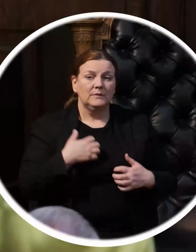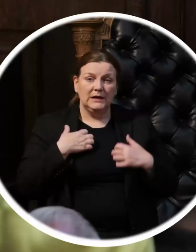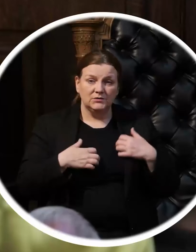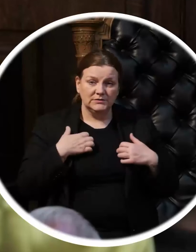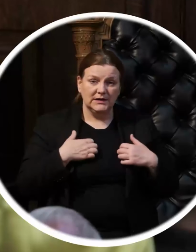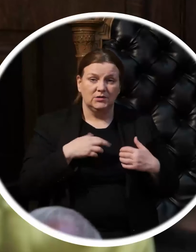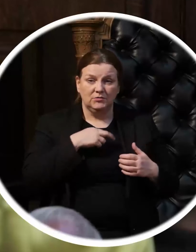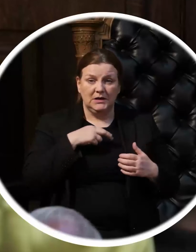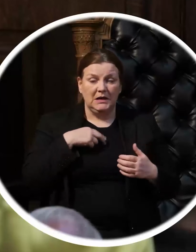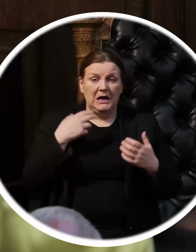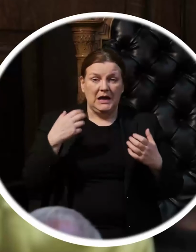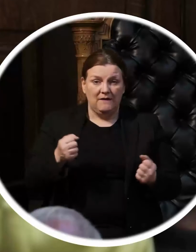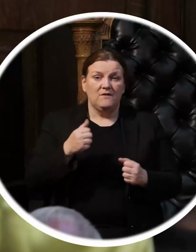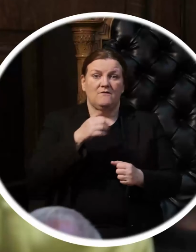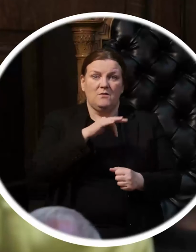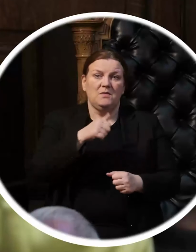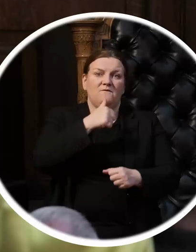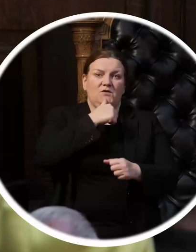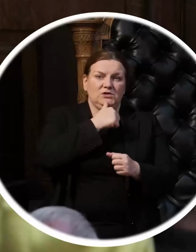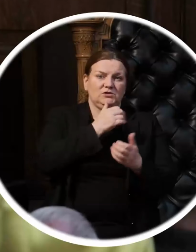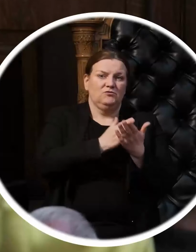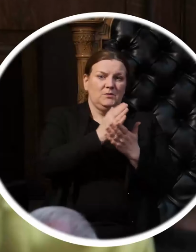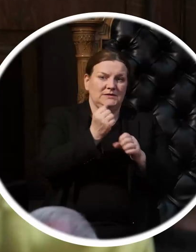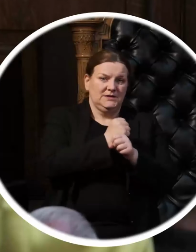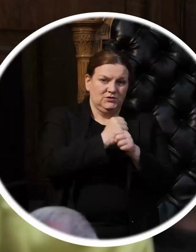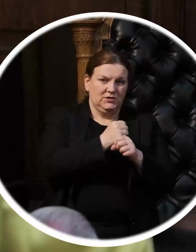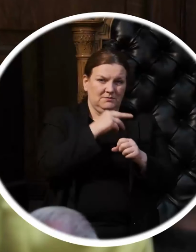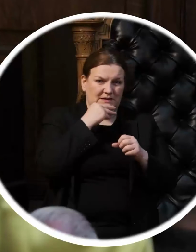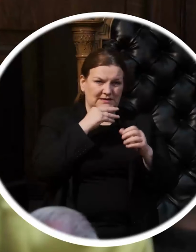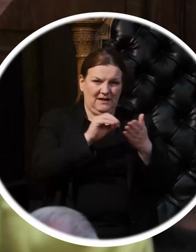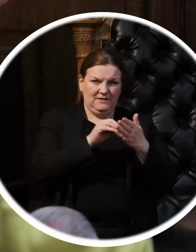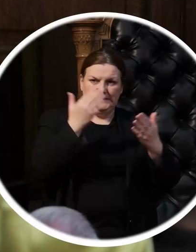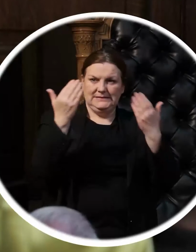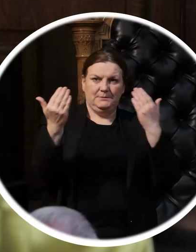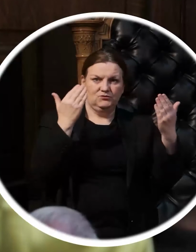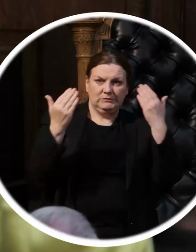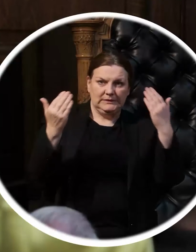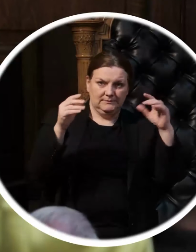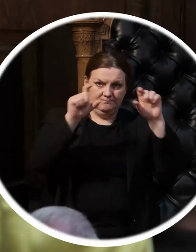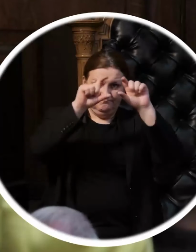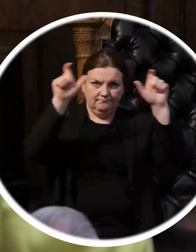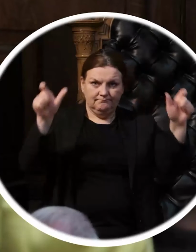Vignole's first railway station as well in terms of symmetry and in terms of the